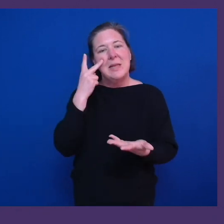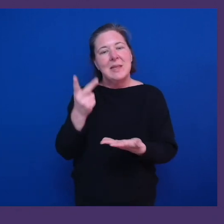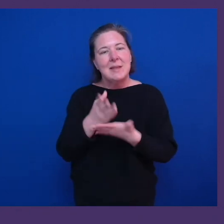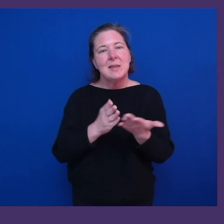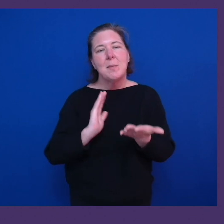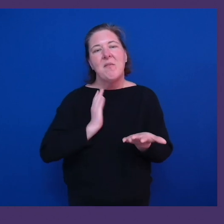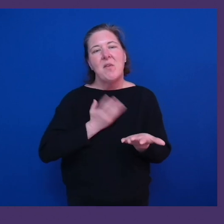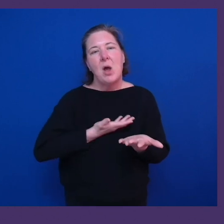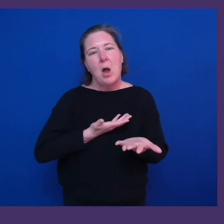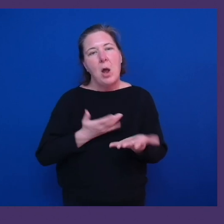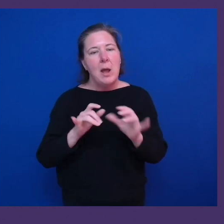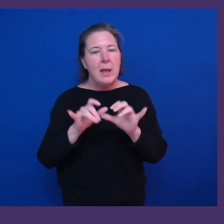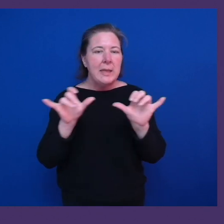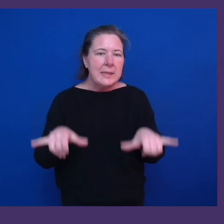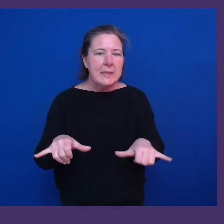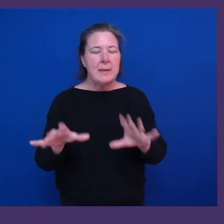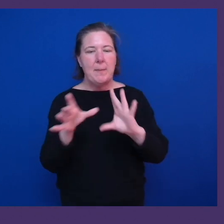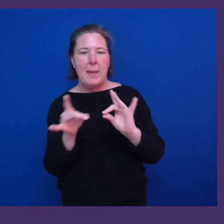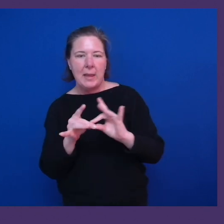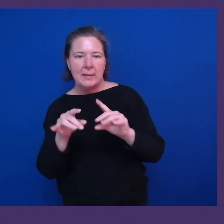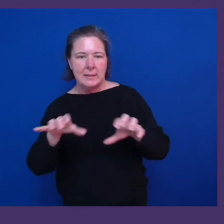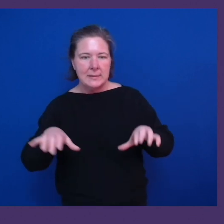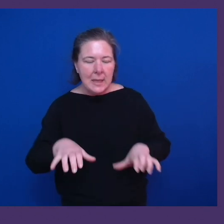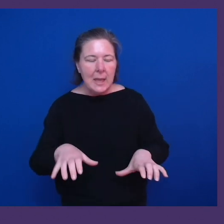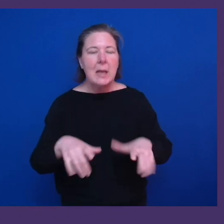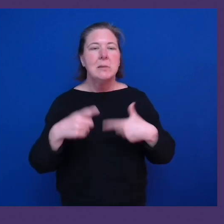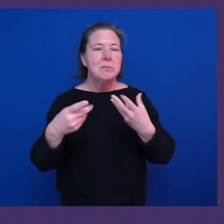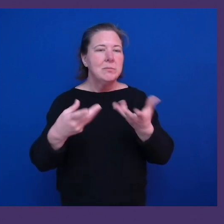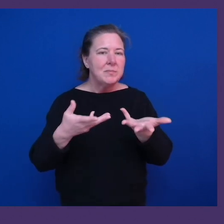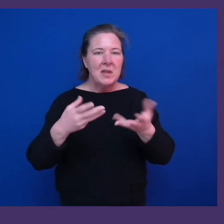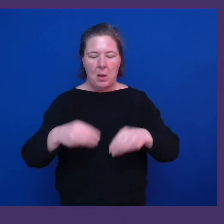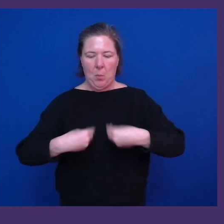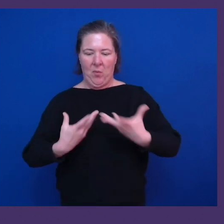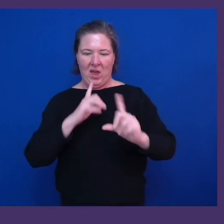where it provides a response that is both helpful and clear,